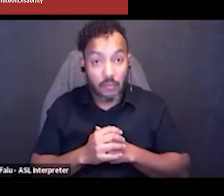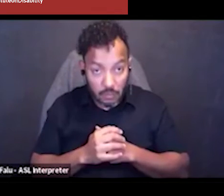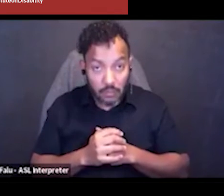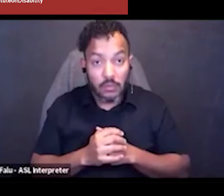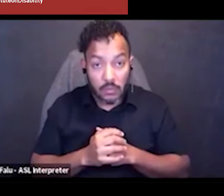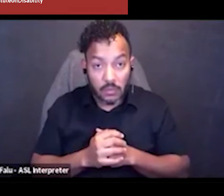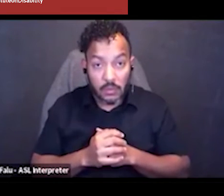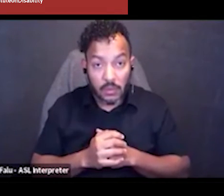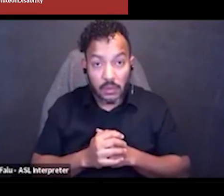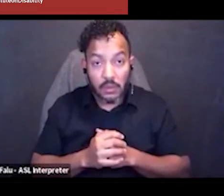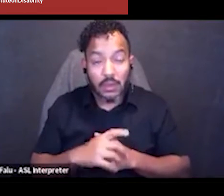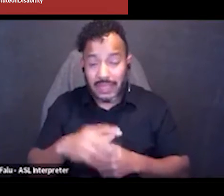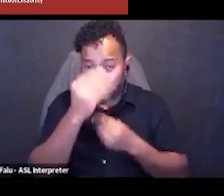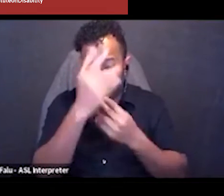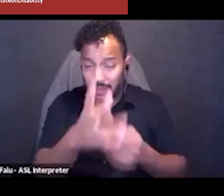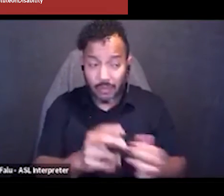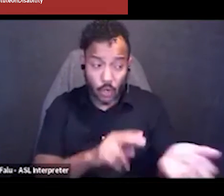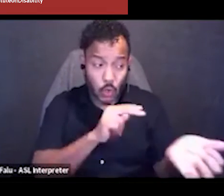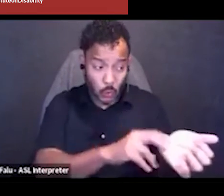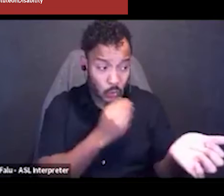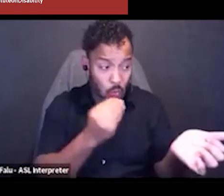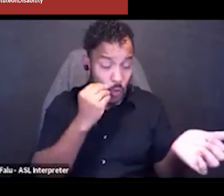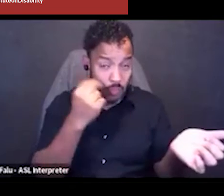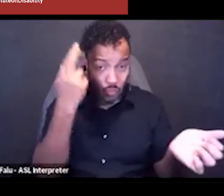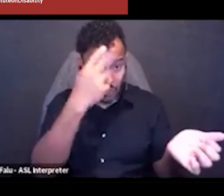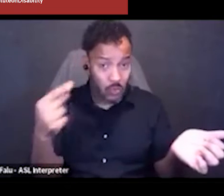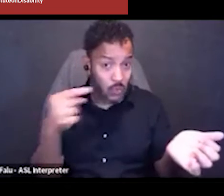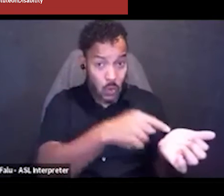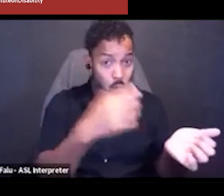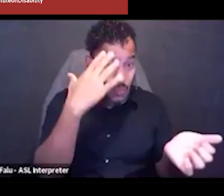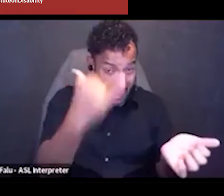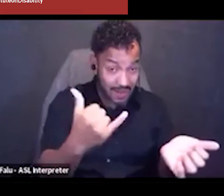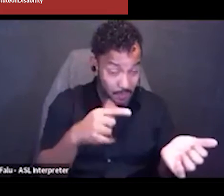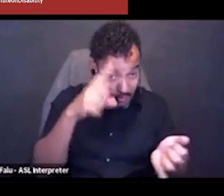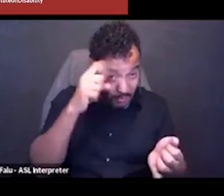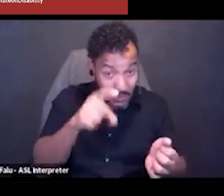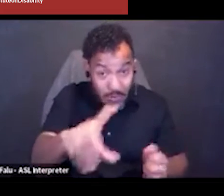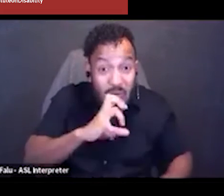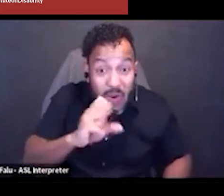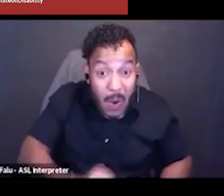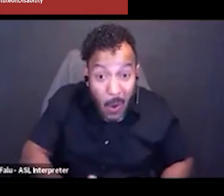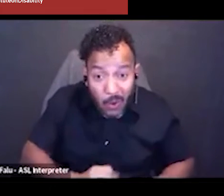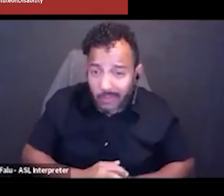You go to a nursing home because you have a disability and your community has failed